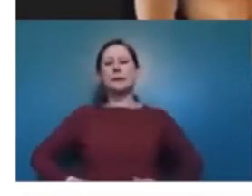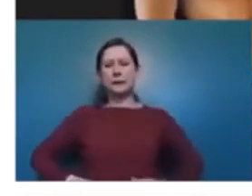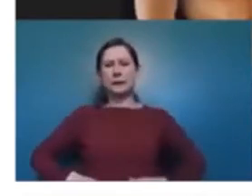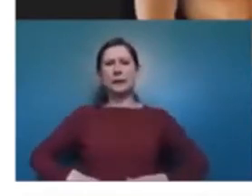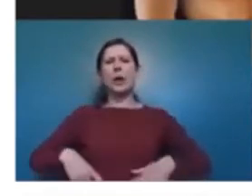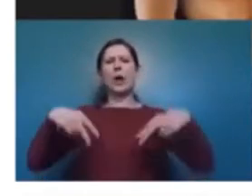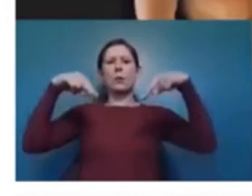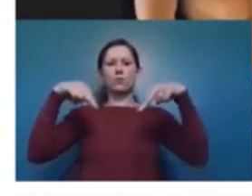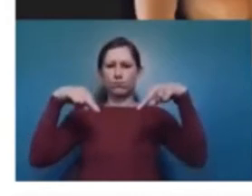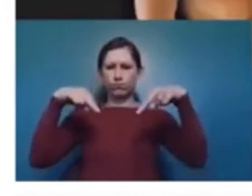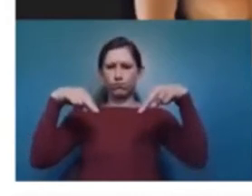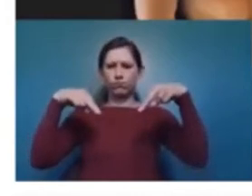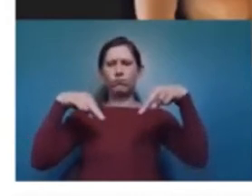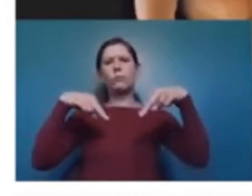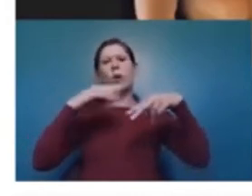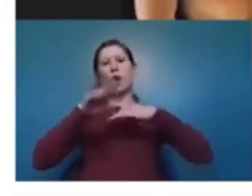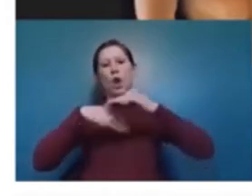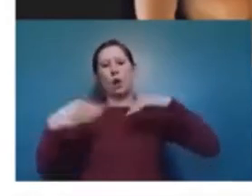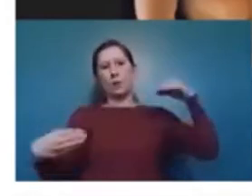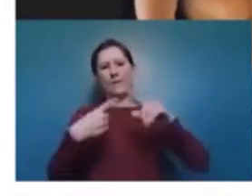in cloth that matches the curtains that are hanging above